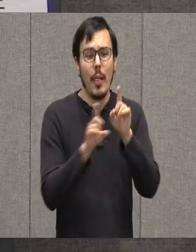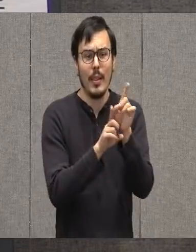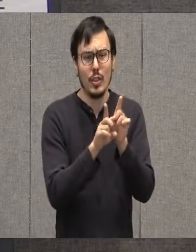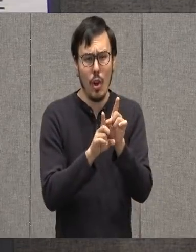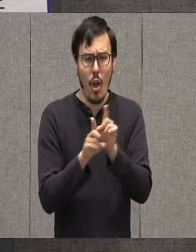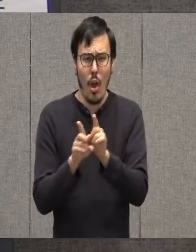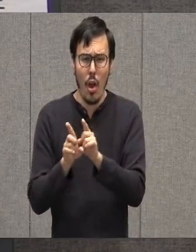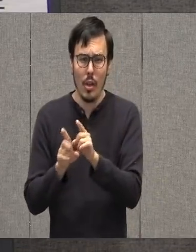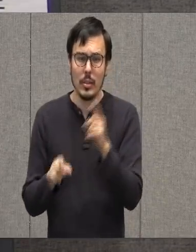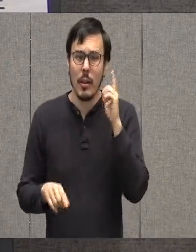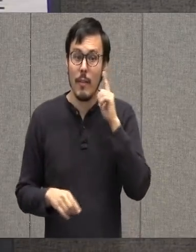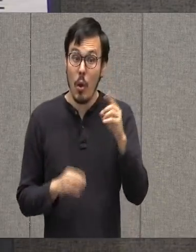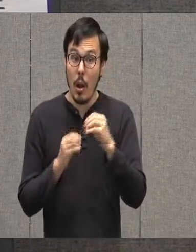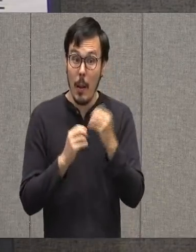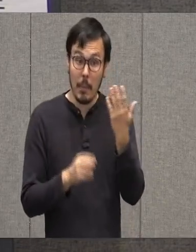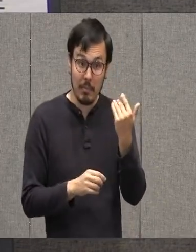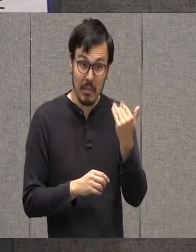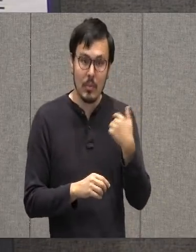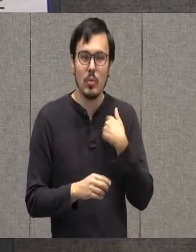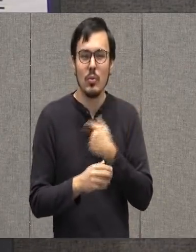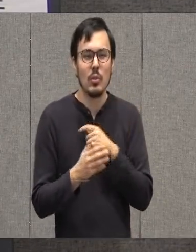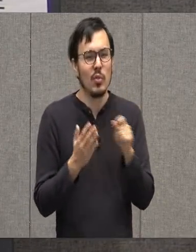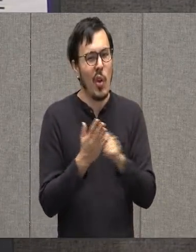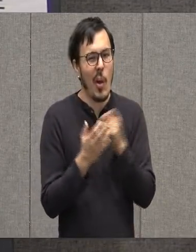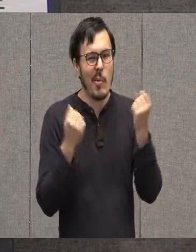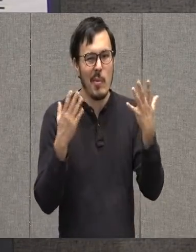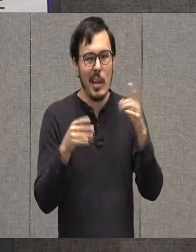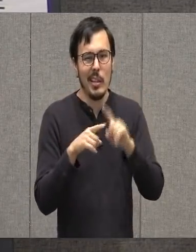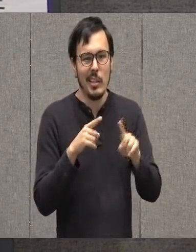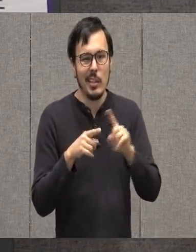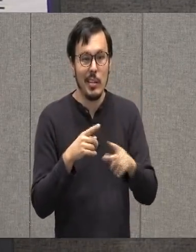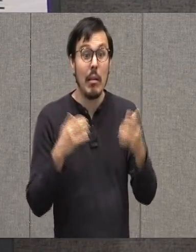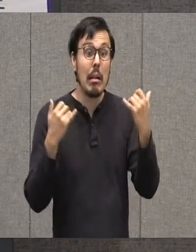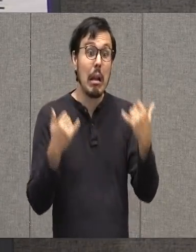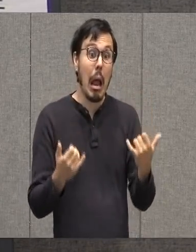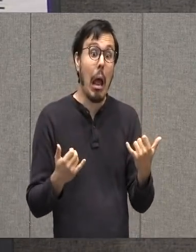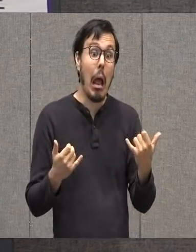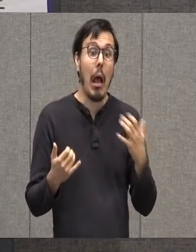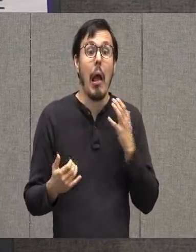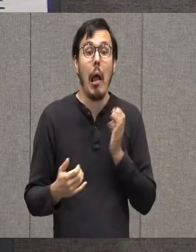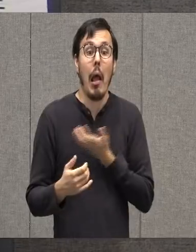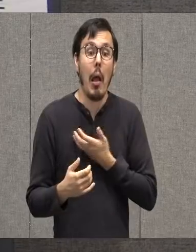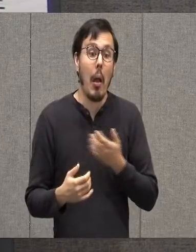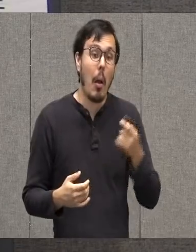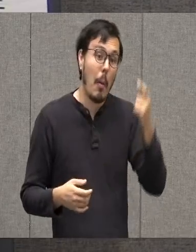of different ideas for how to get there. Now let's take our brains one more step up